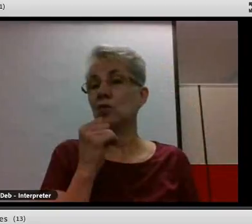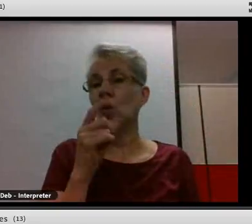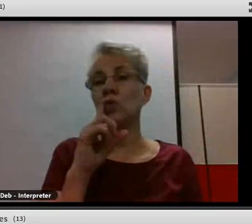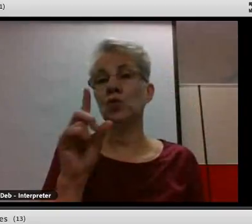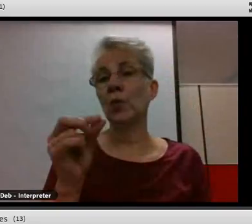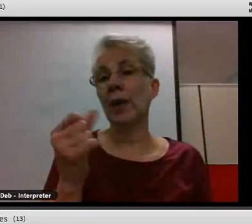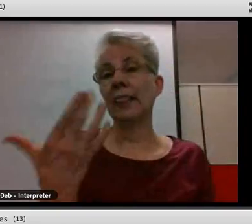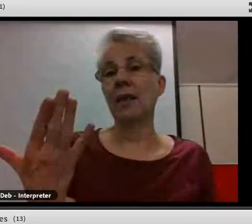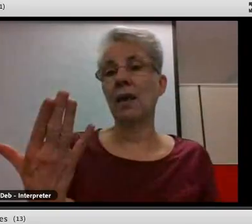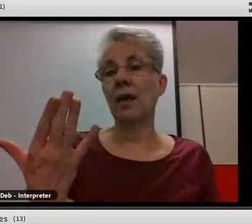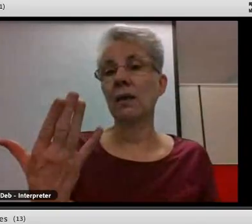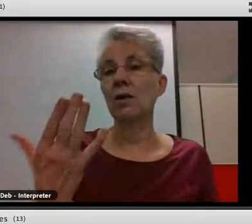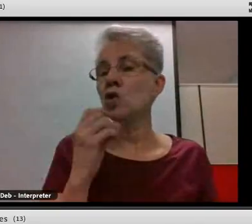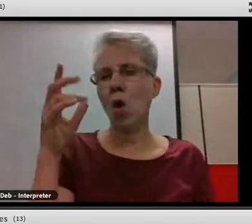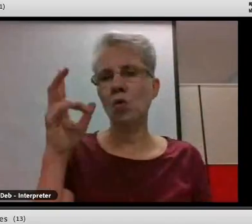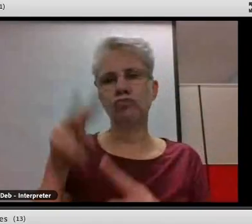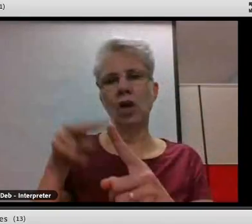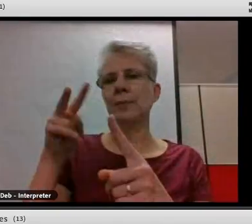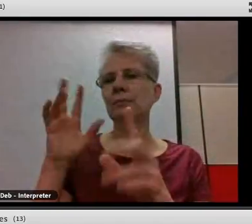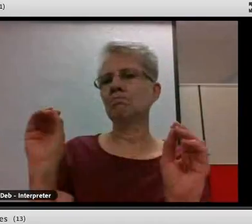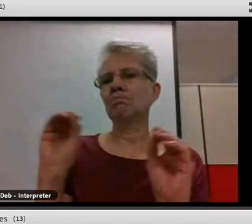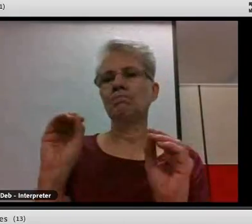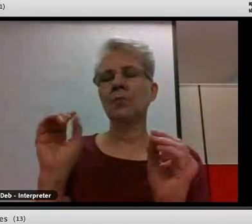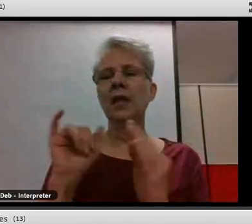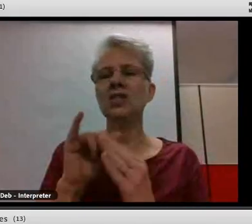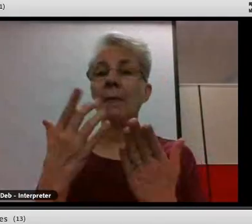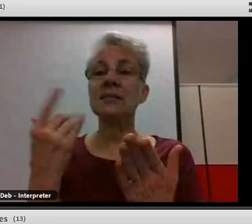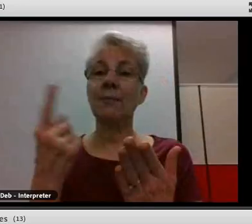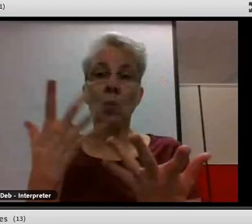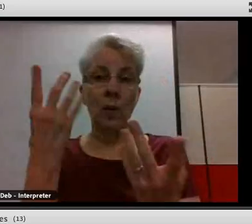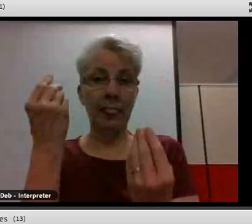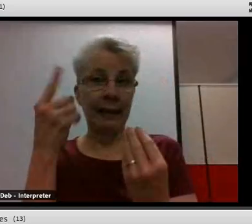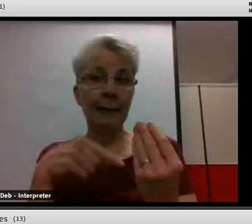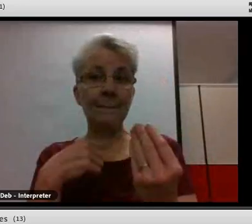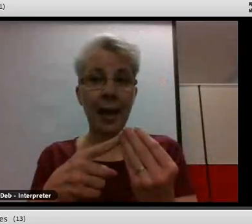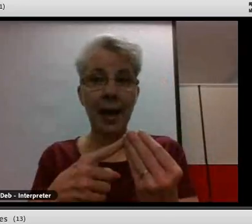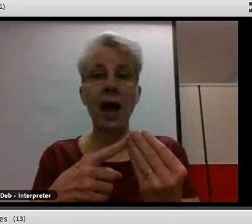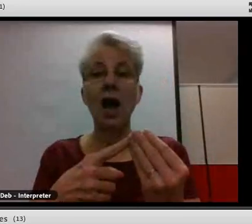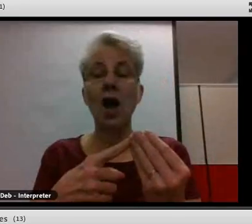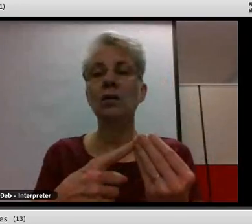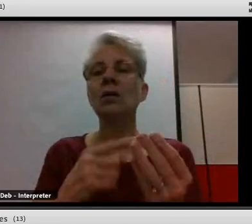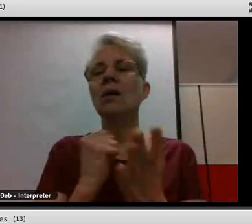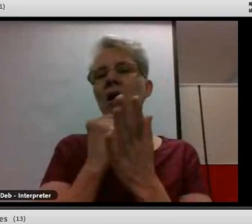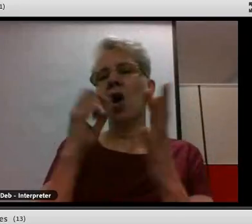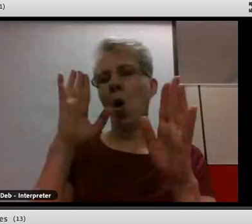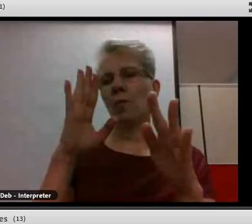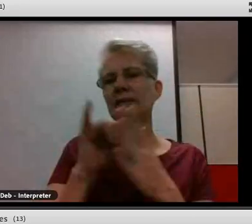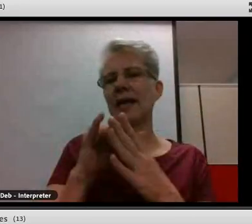but you're doing a little bit. AA is a level which is midrange,